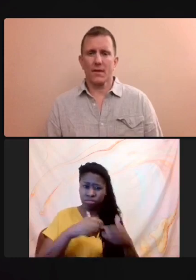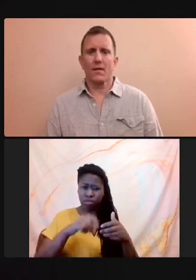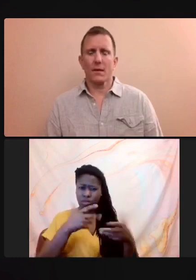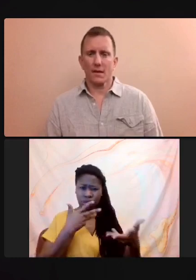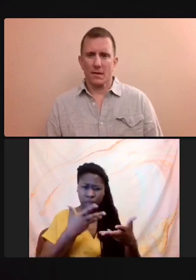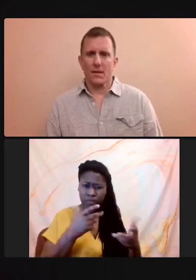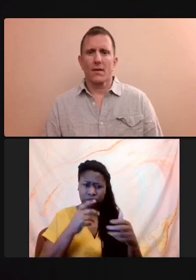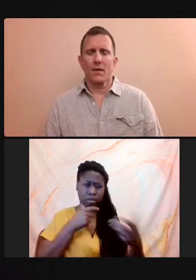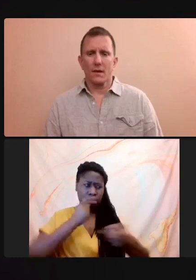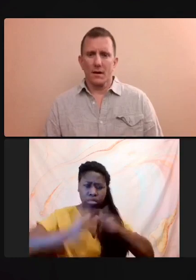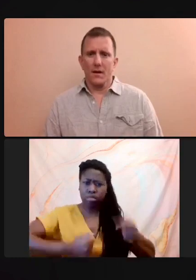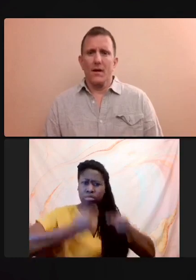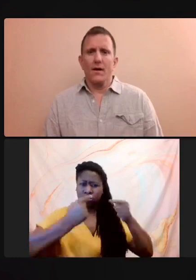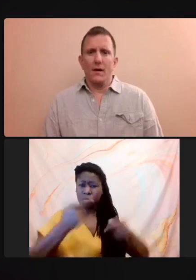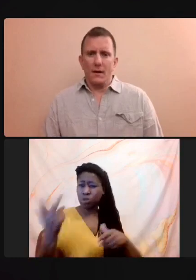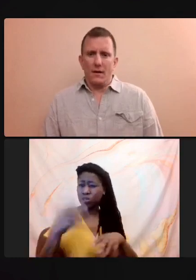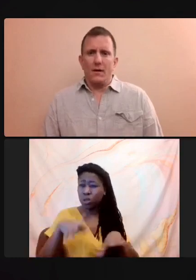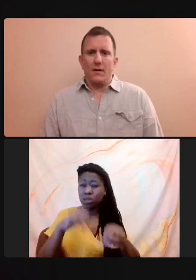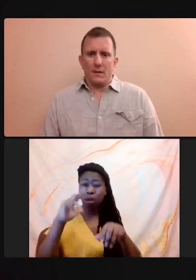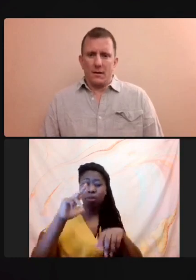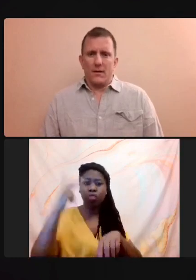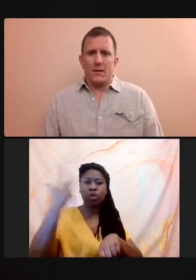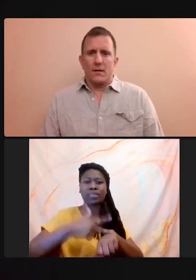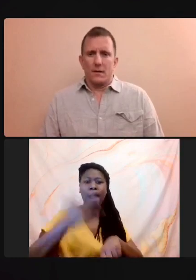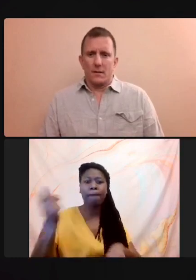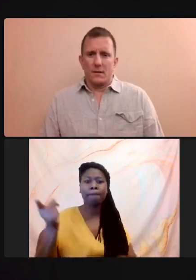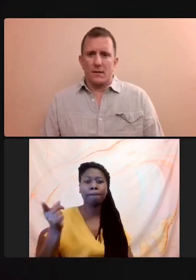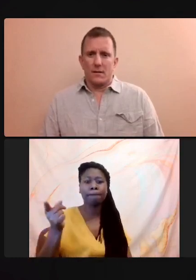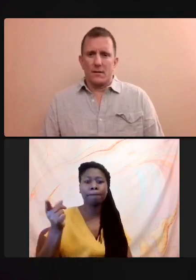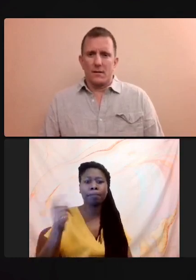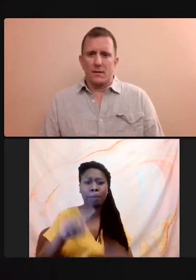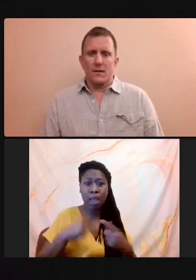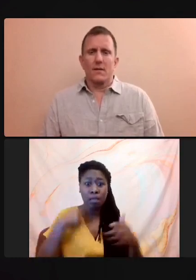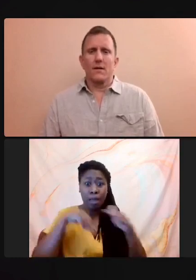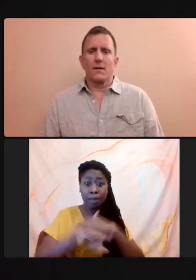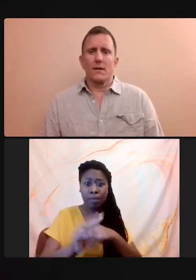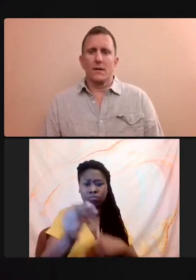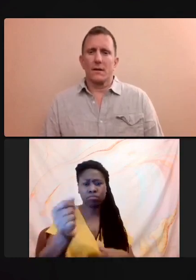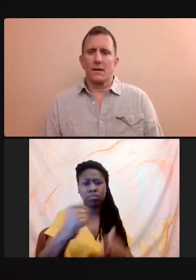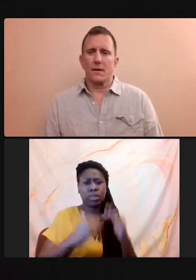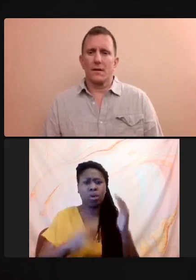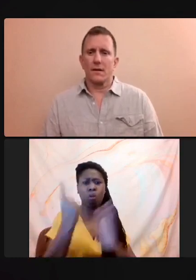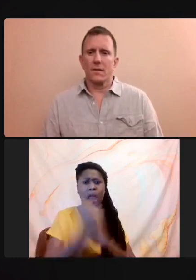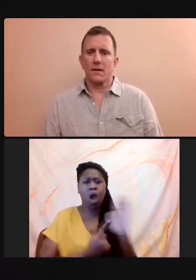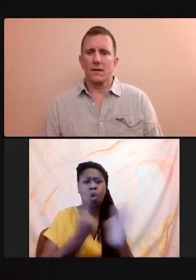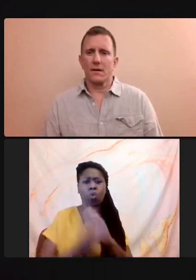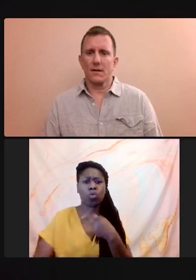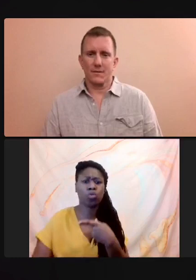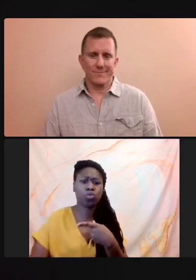And so I thought to myself, okay, were they not understanding because of what reasons? Right.